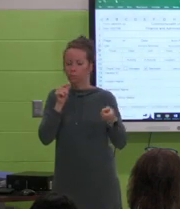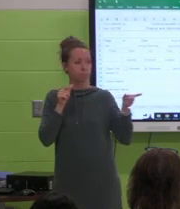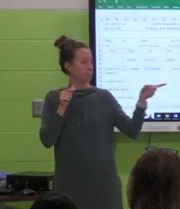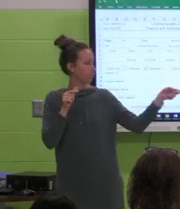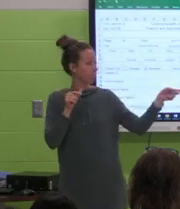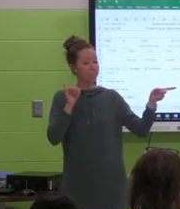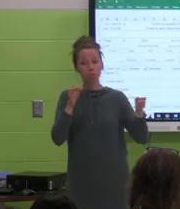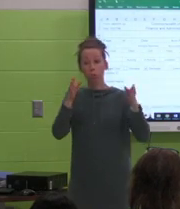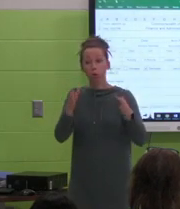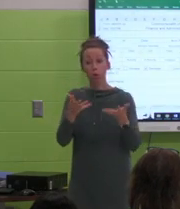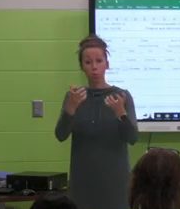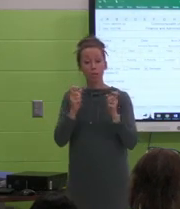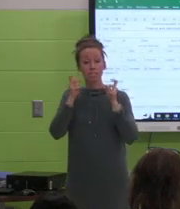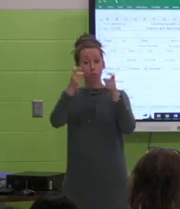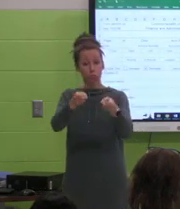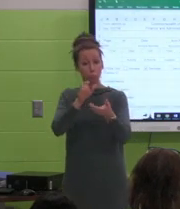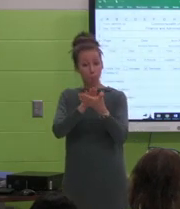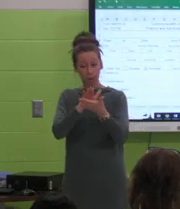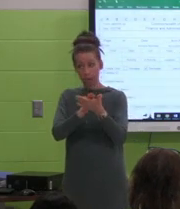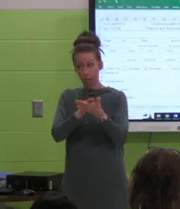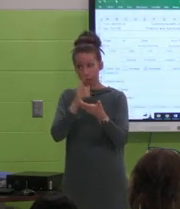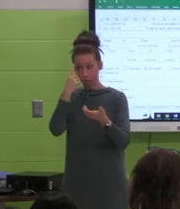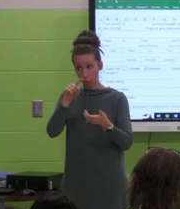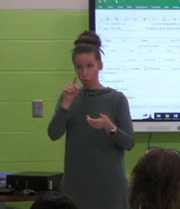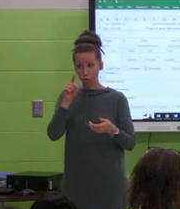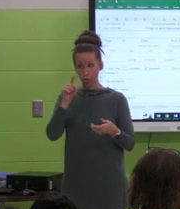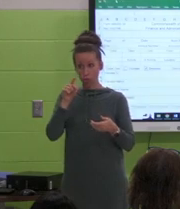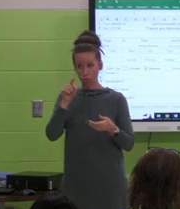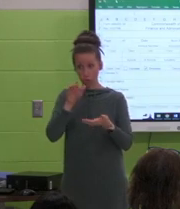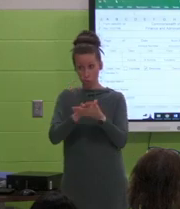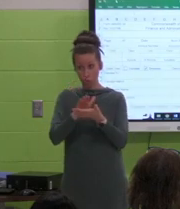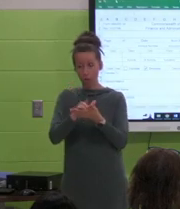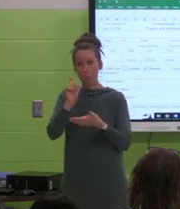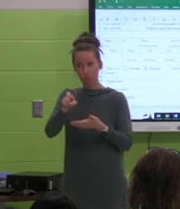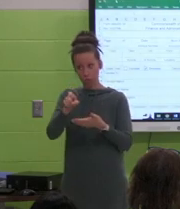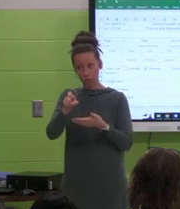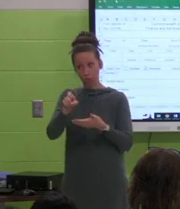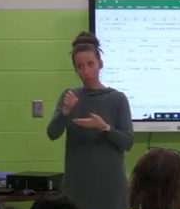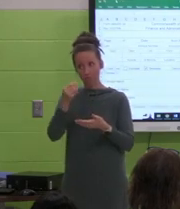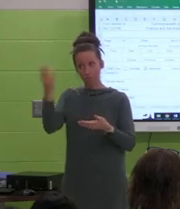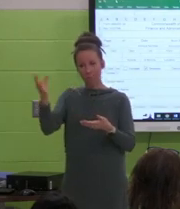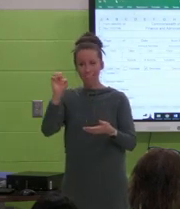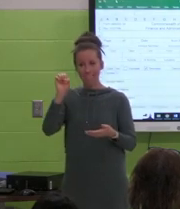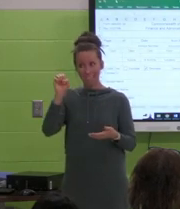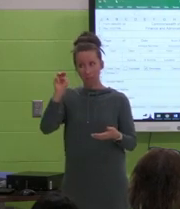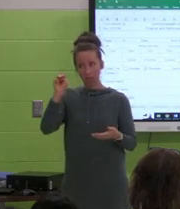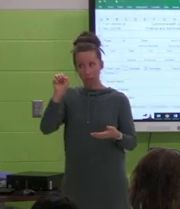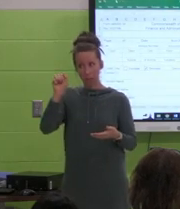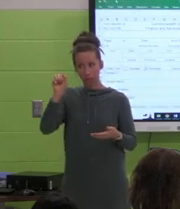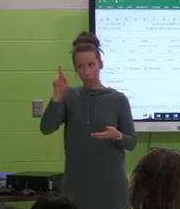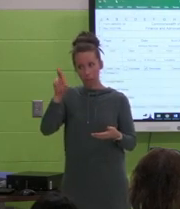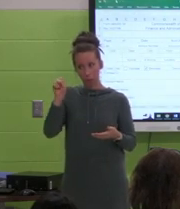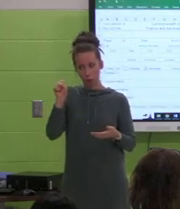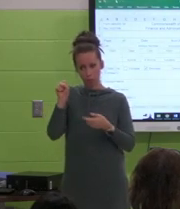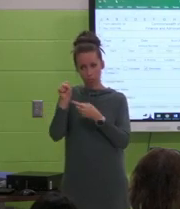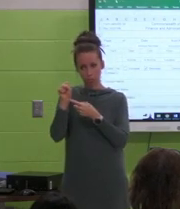wants to donate money to the school it needs to come to EMARS needs to come into EMARS needs to